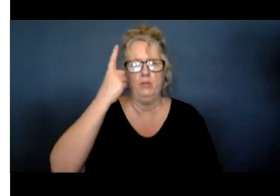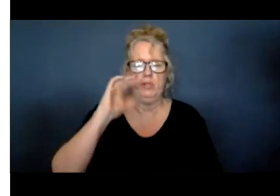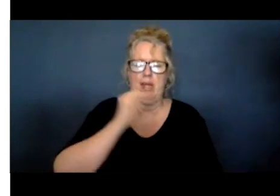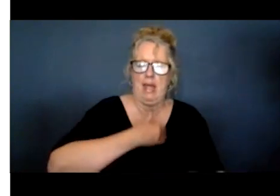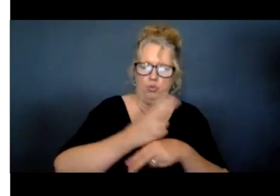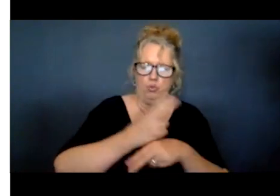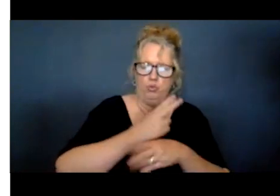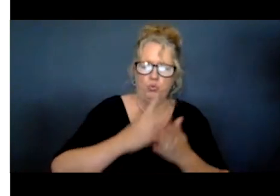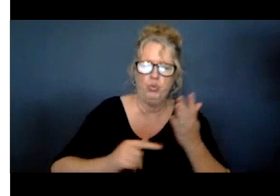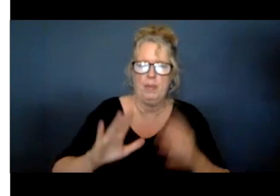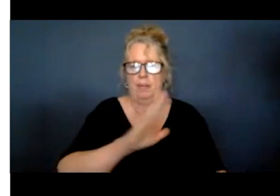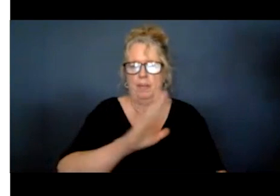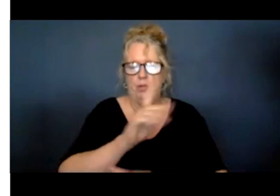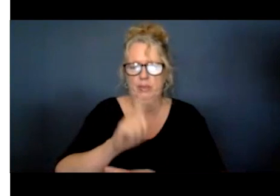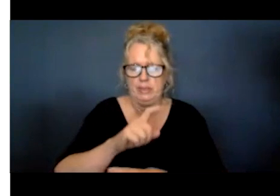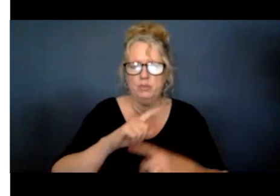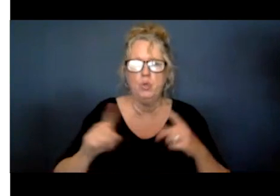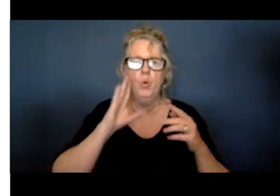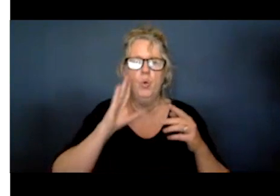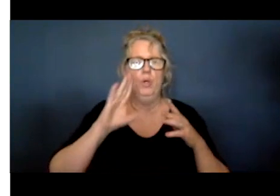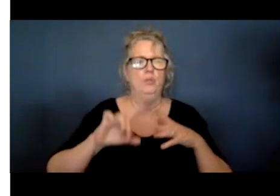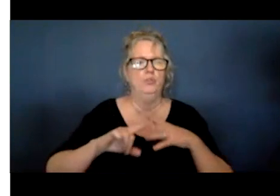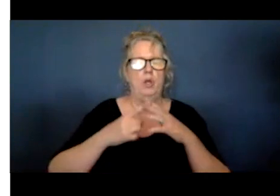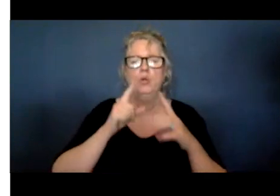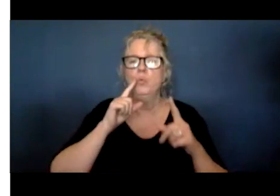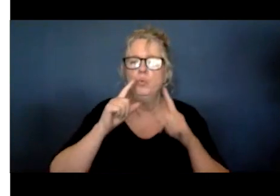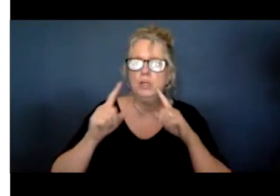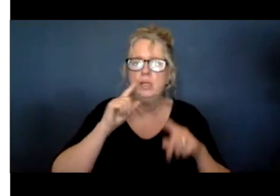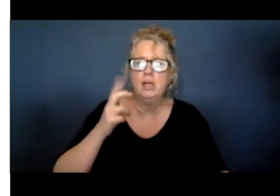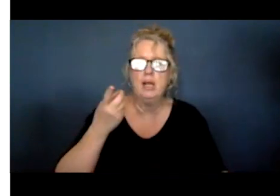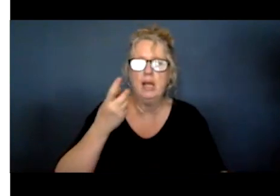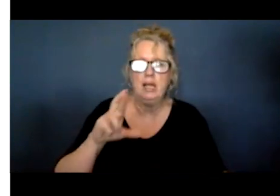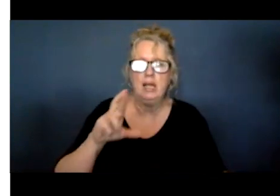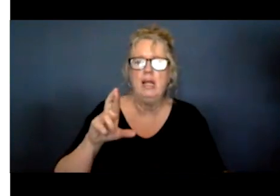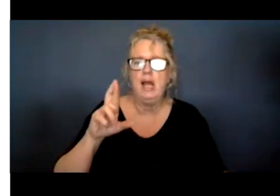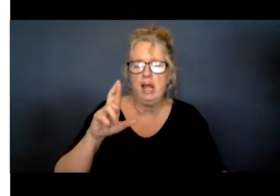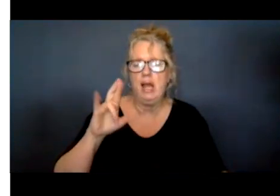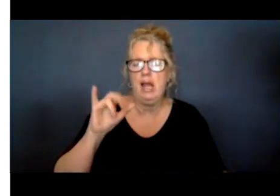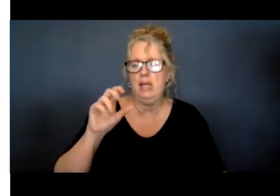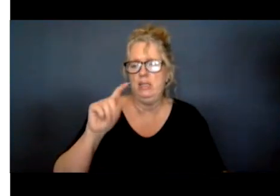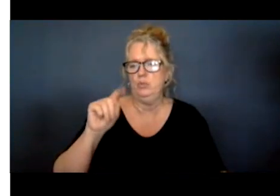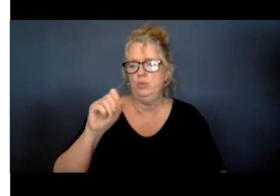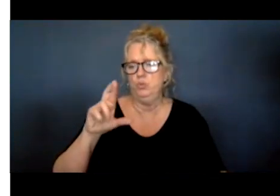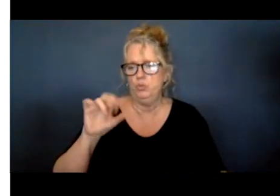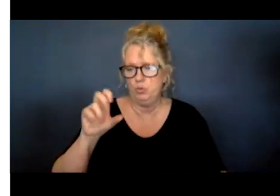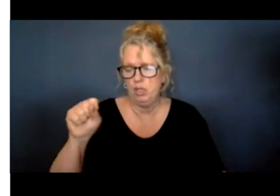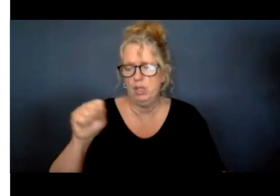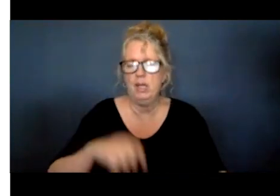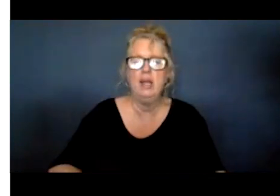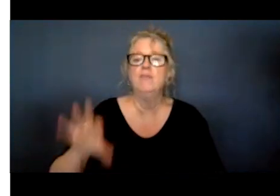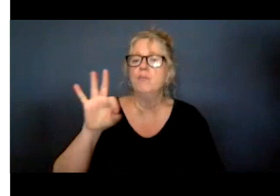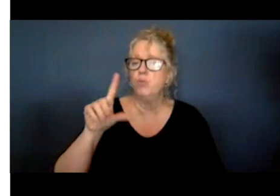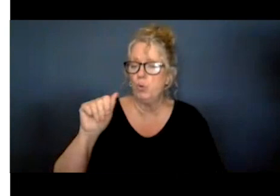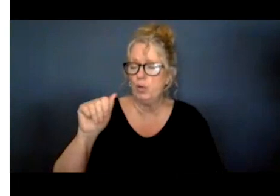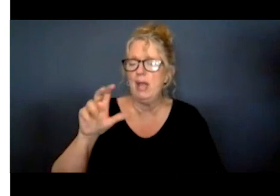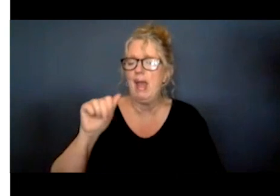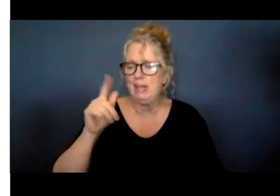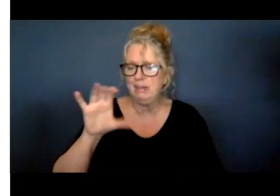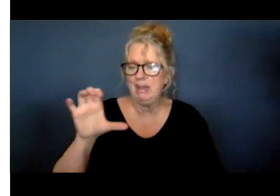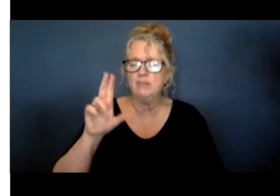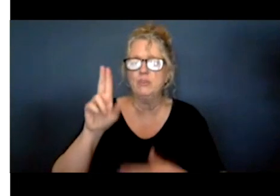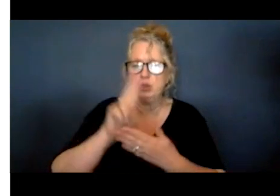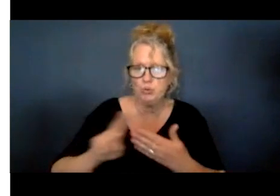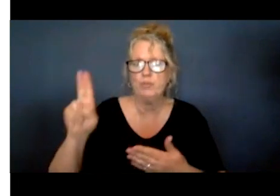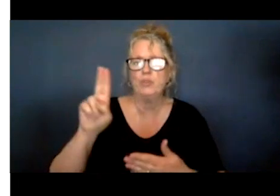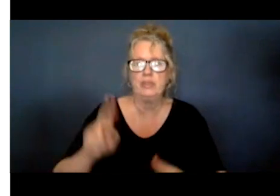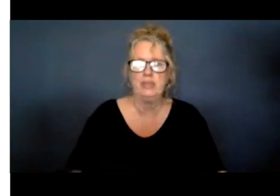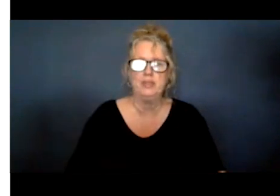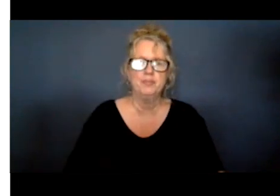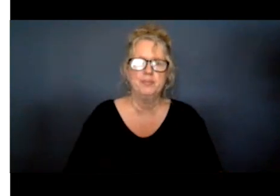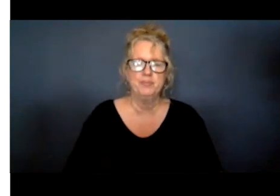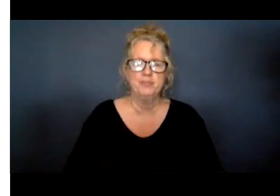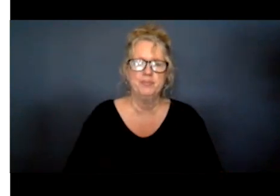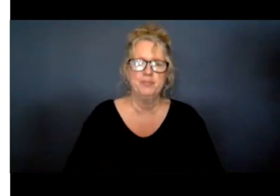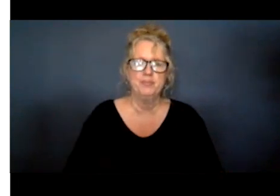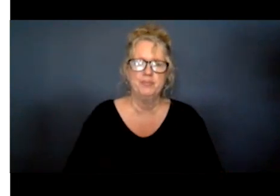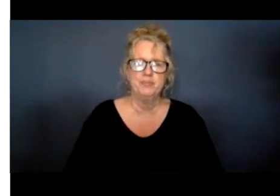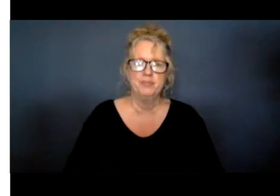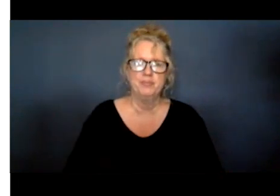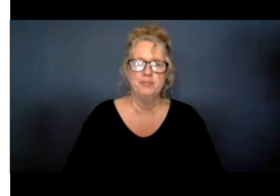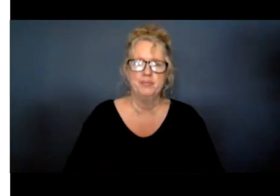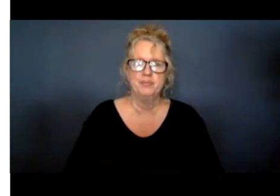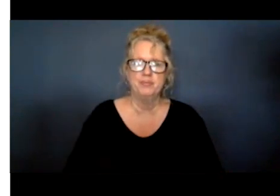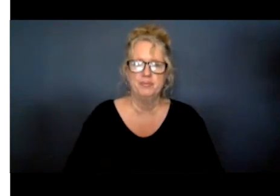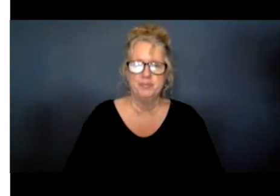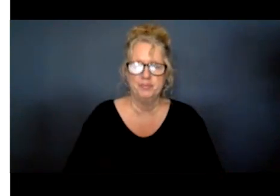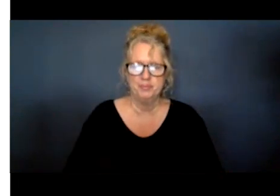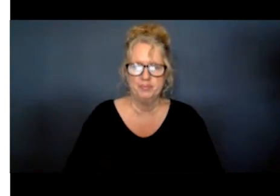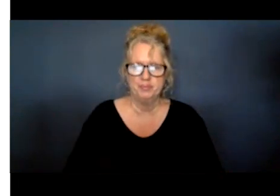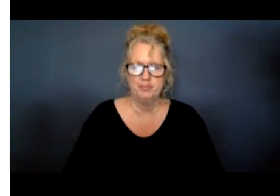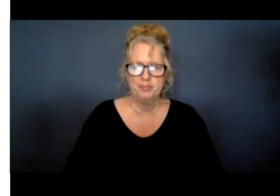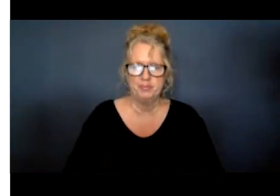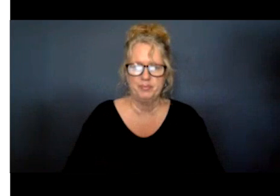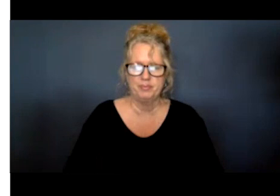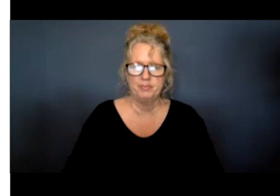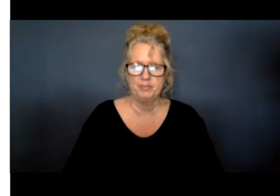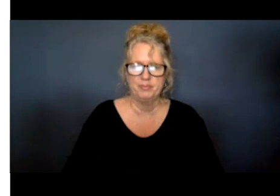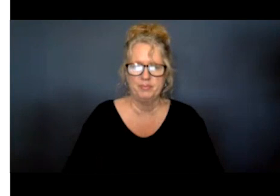needs. We’re going to start by talking with Dr. Ayse Torres from Florida Atlantic University.